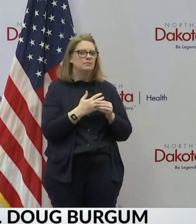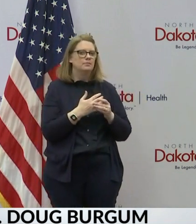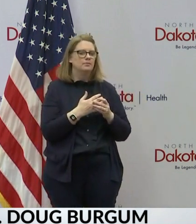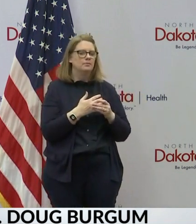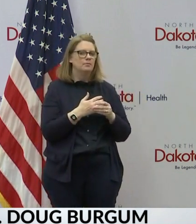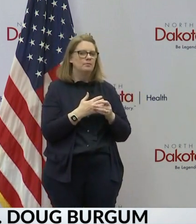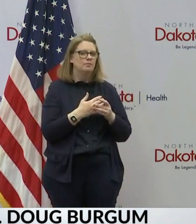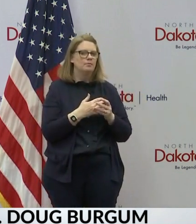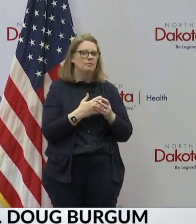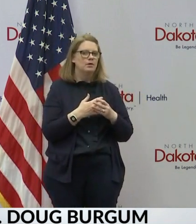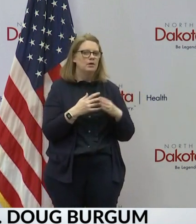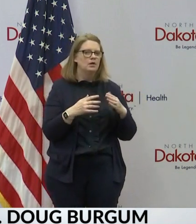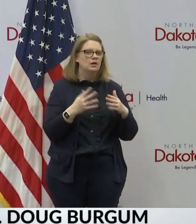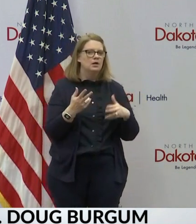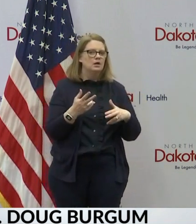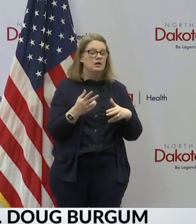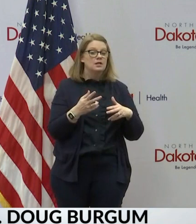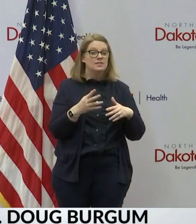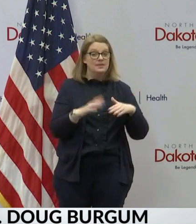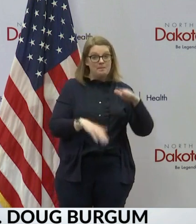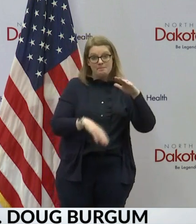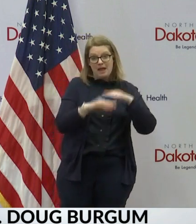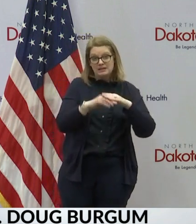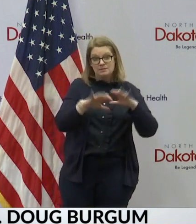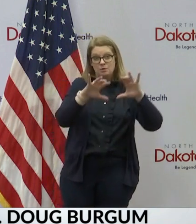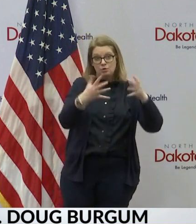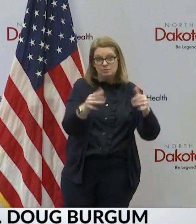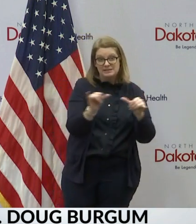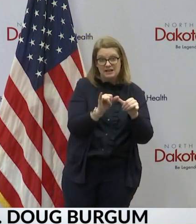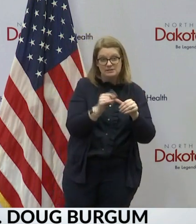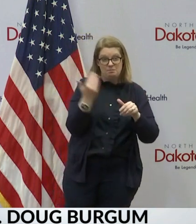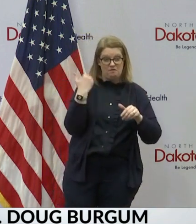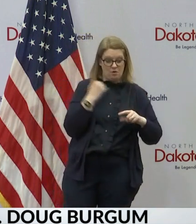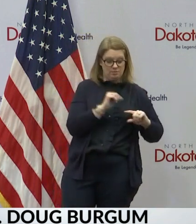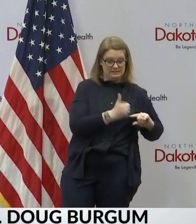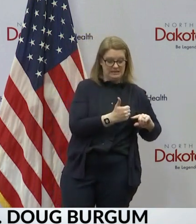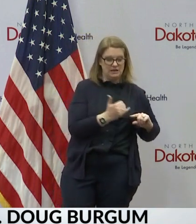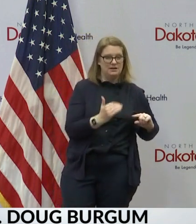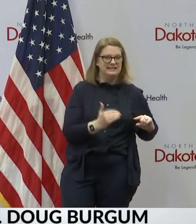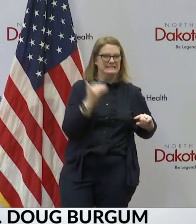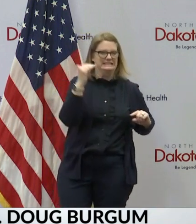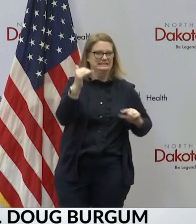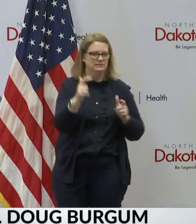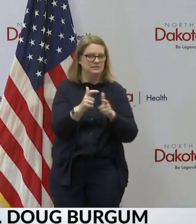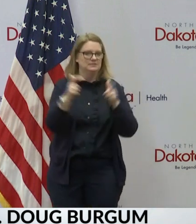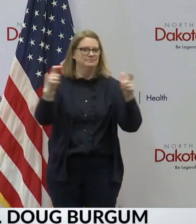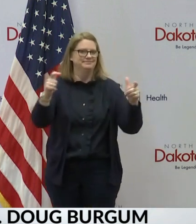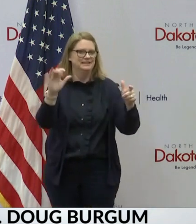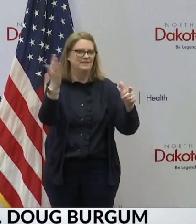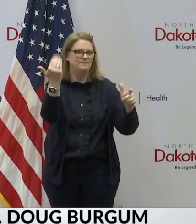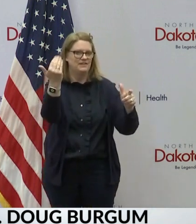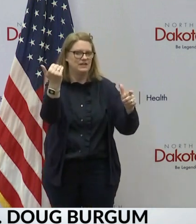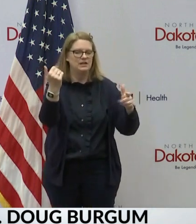THAT REFLECT BROADER COVID SYMPTOMS AND WE ARE ALSO IMPORTANTLY INCREASING THE